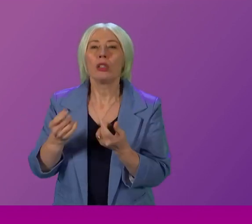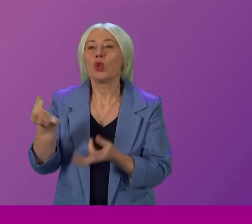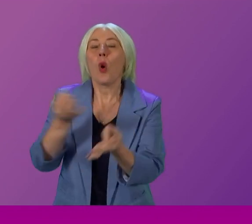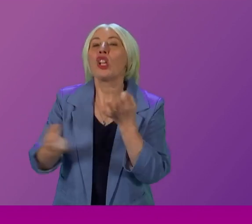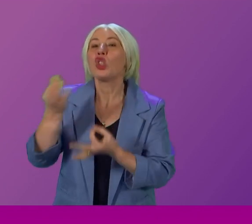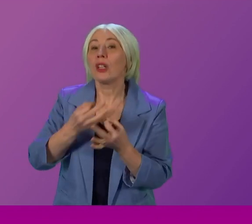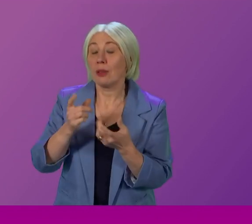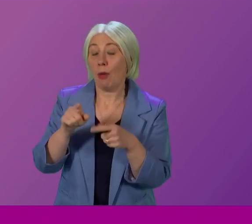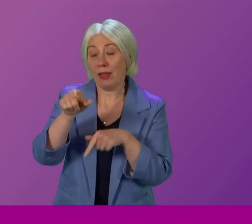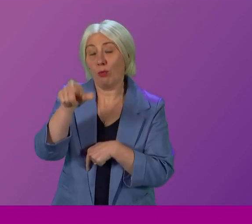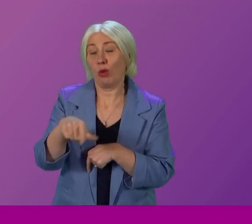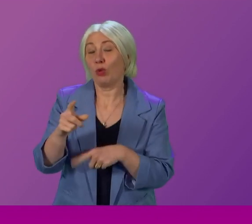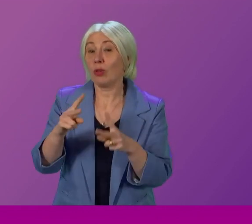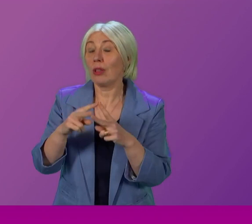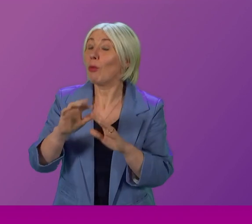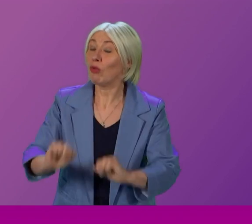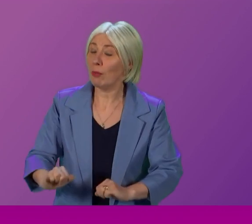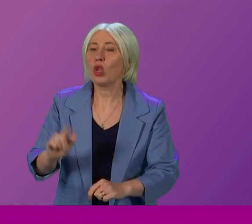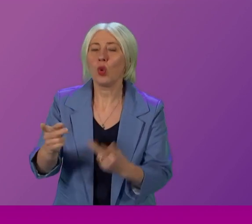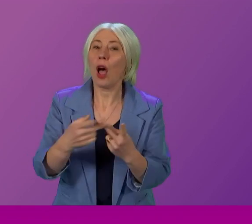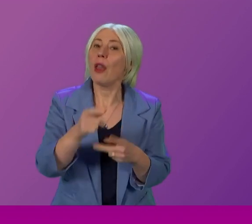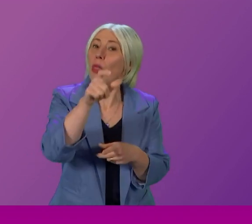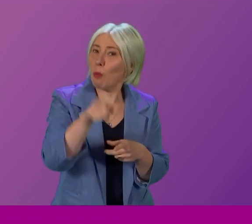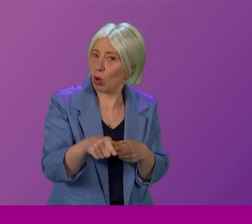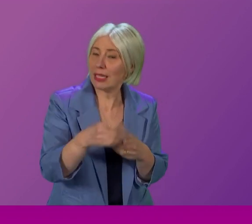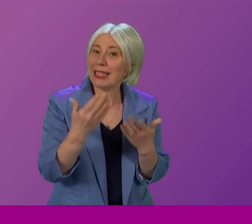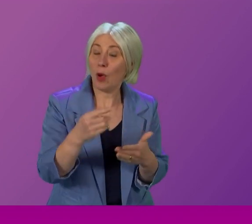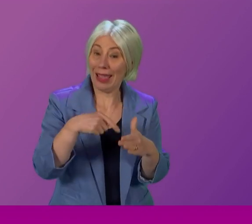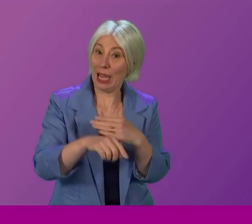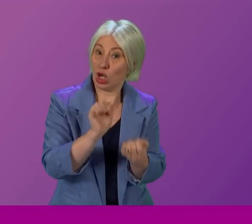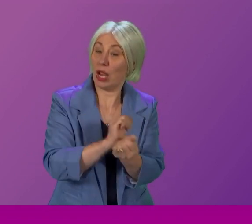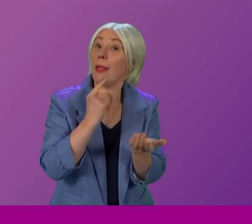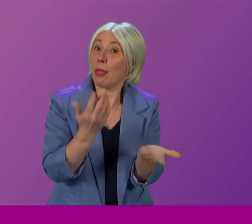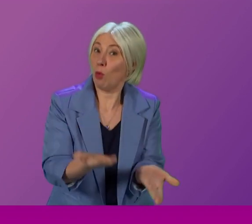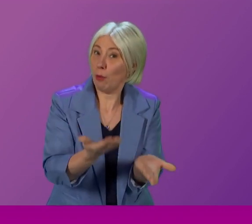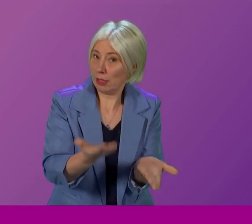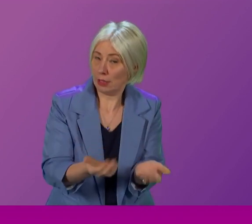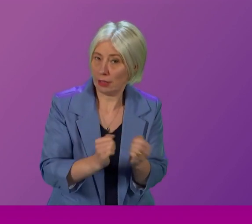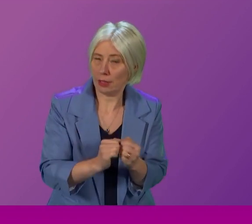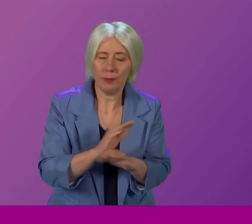Let me ask her about another offender who is serving time now—not a rapist,